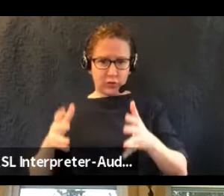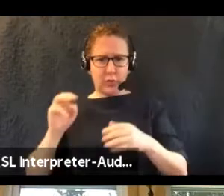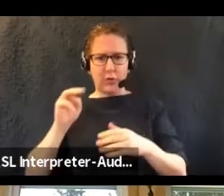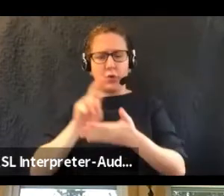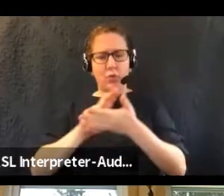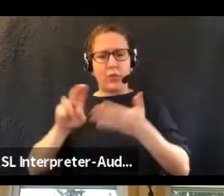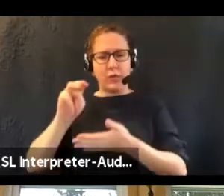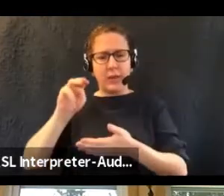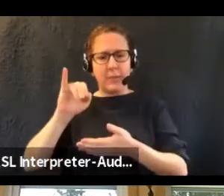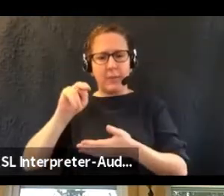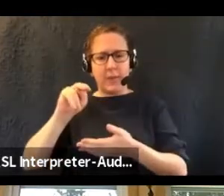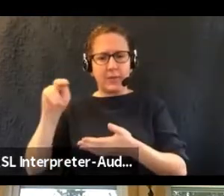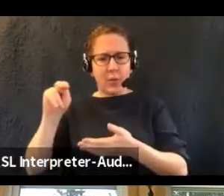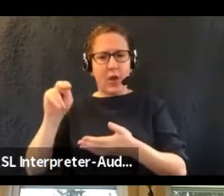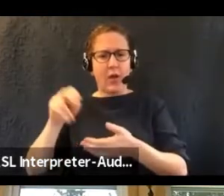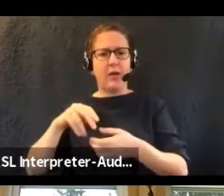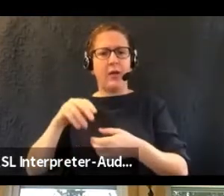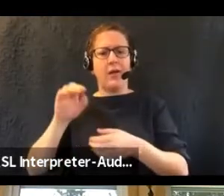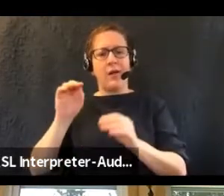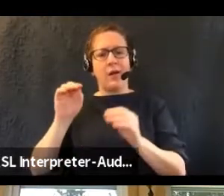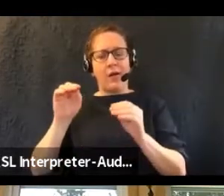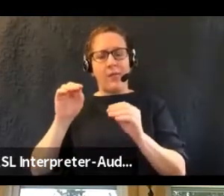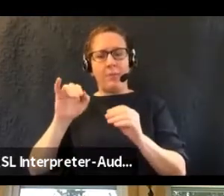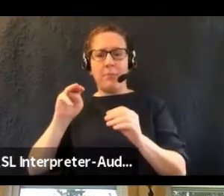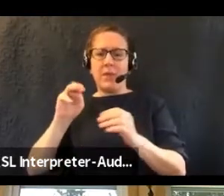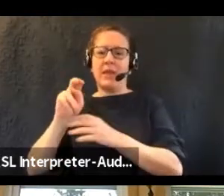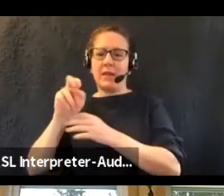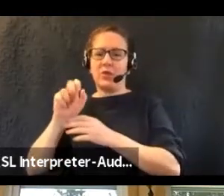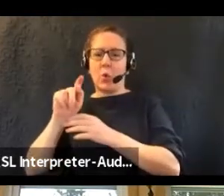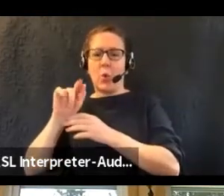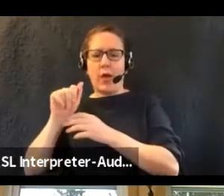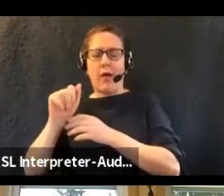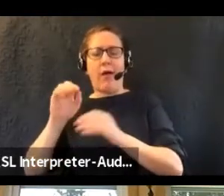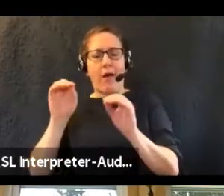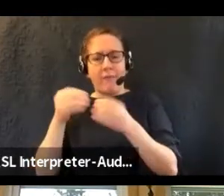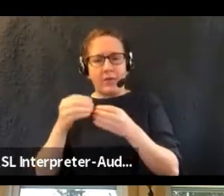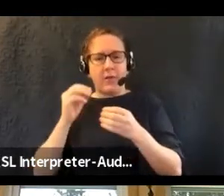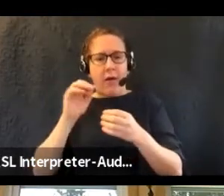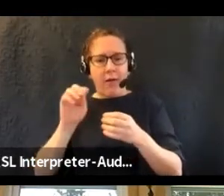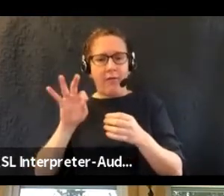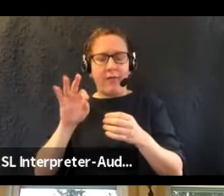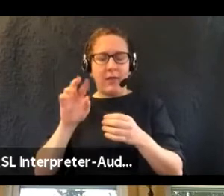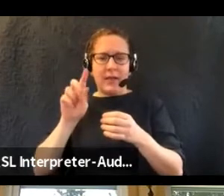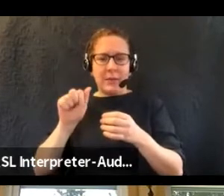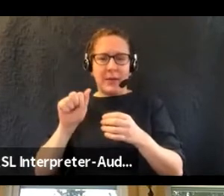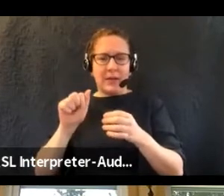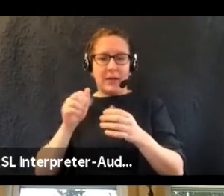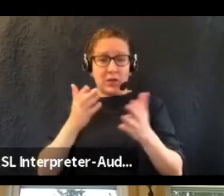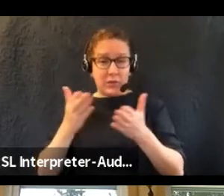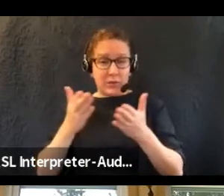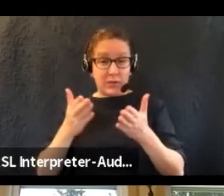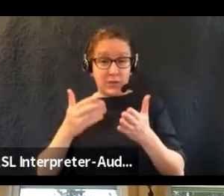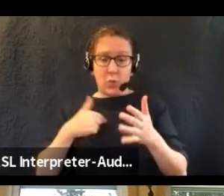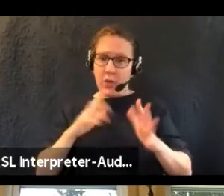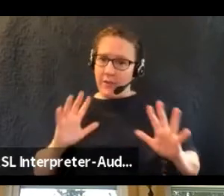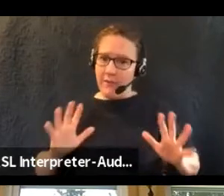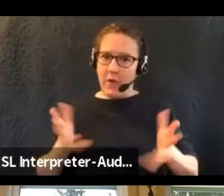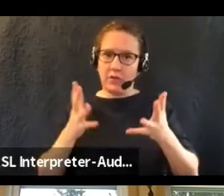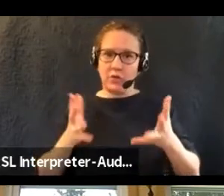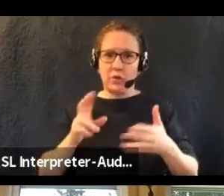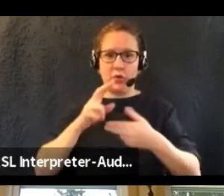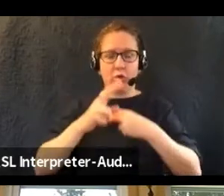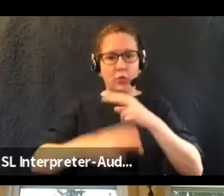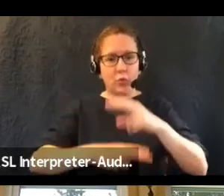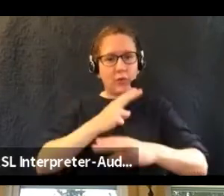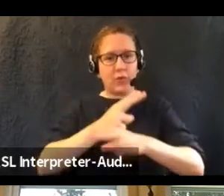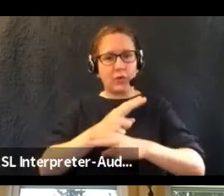Office of Disability Services, was to really foster a universal design principle and a